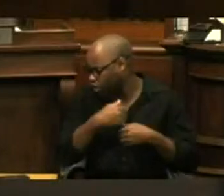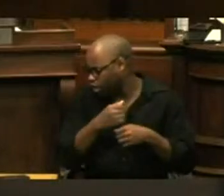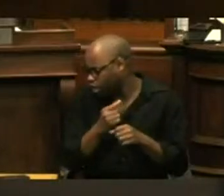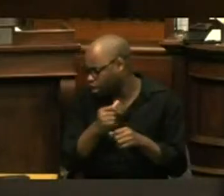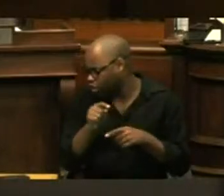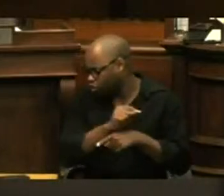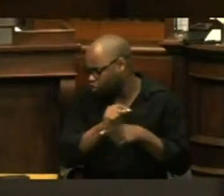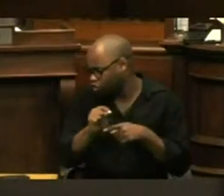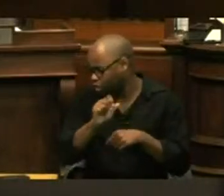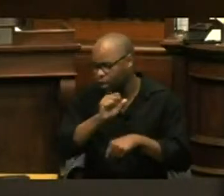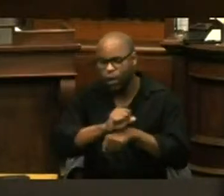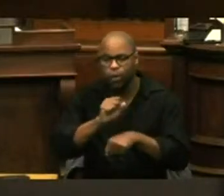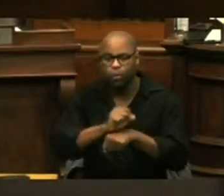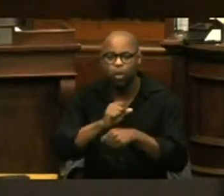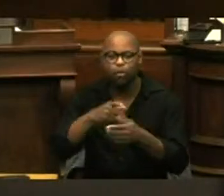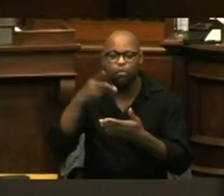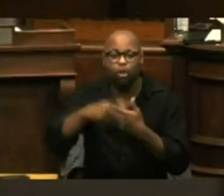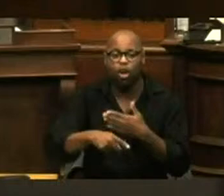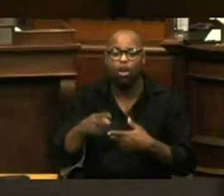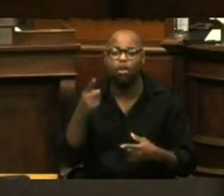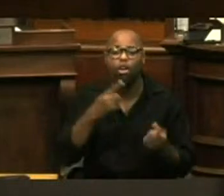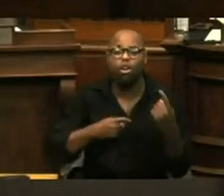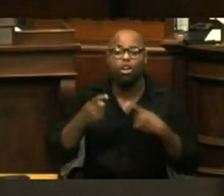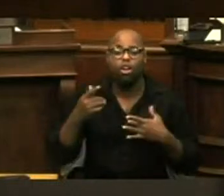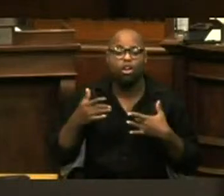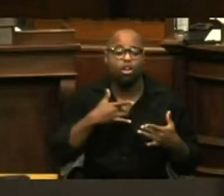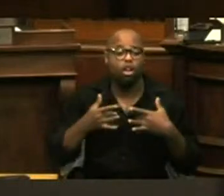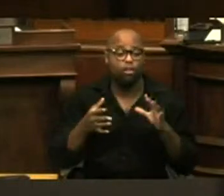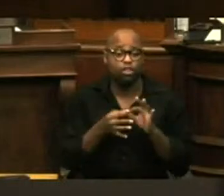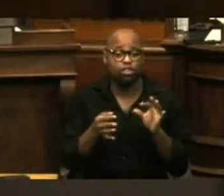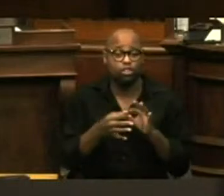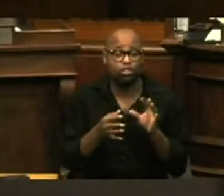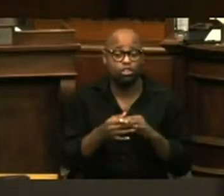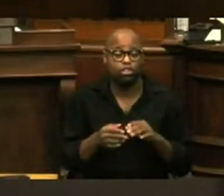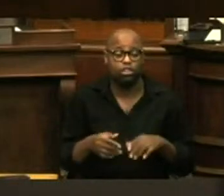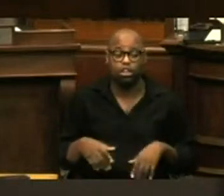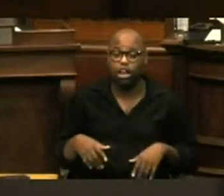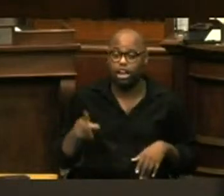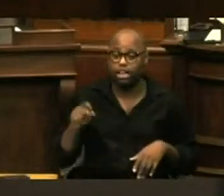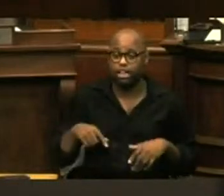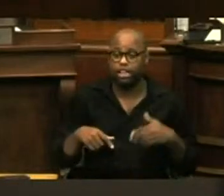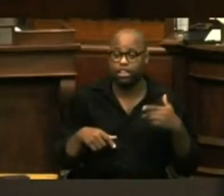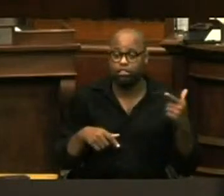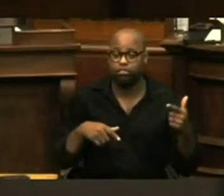relating to the Young Adult Manufacturing Training Employment Program. Any